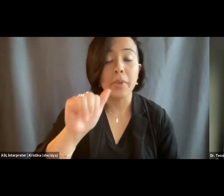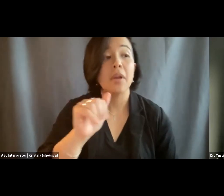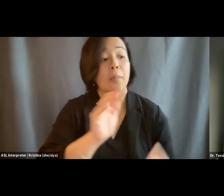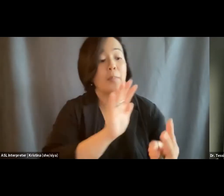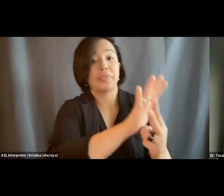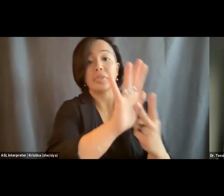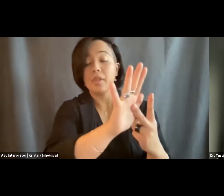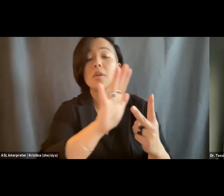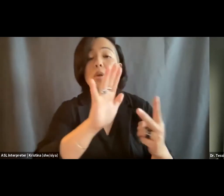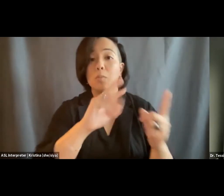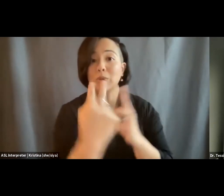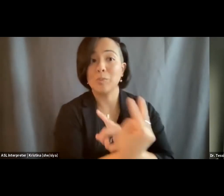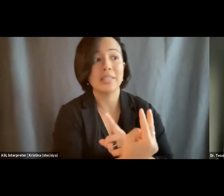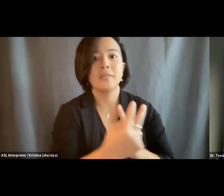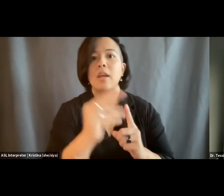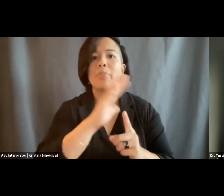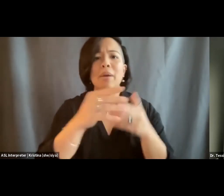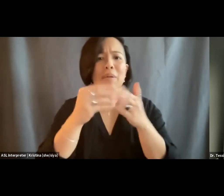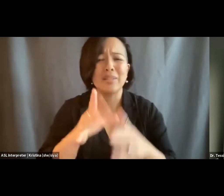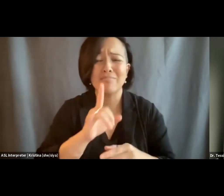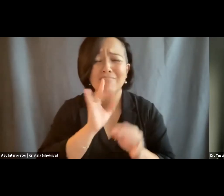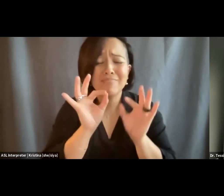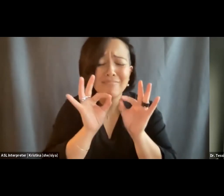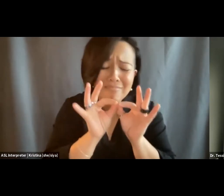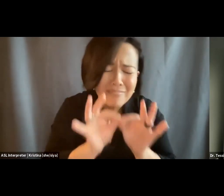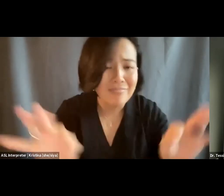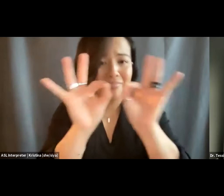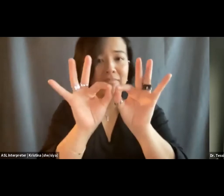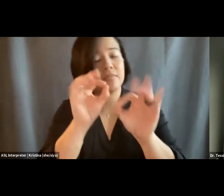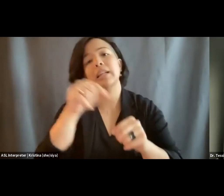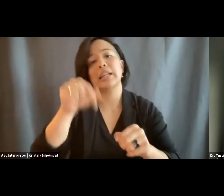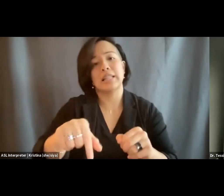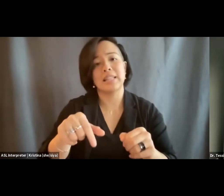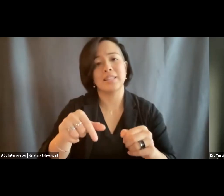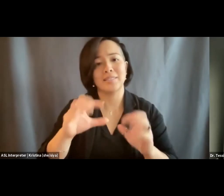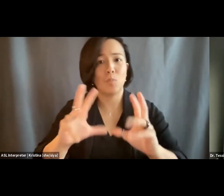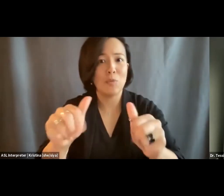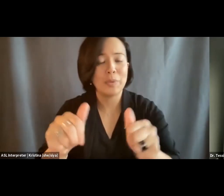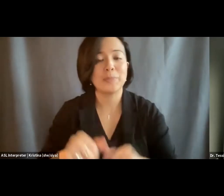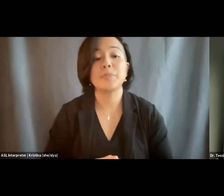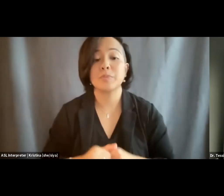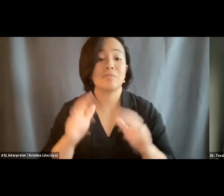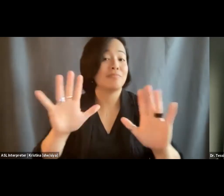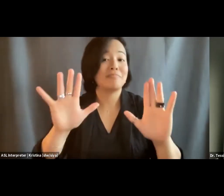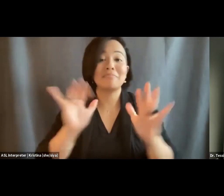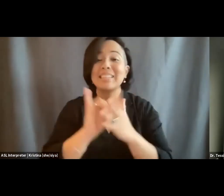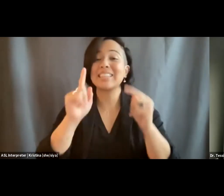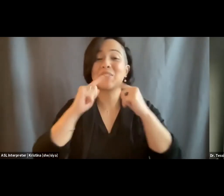their leadership is essential in this effort. So, that's it for me, I don't want to belabor the point,